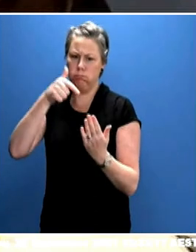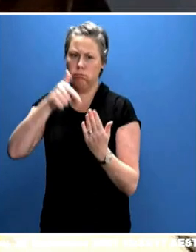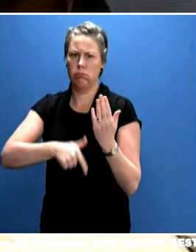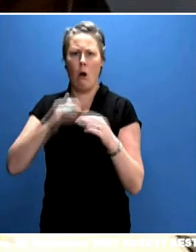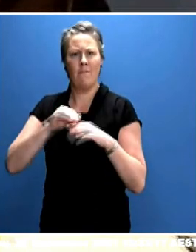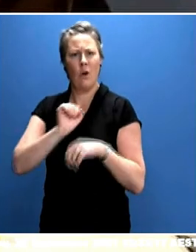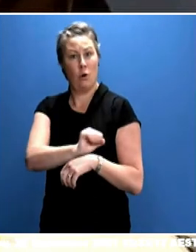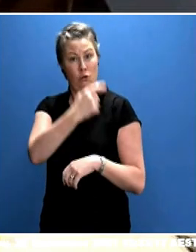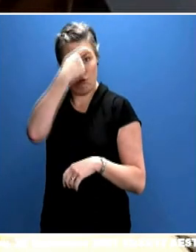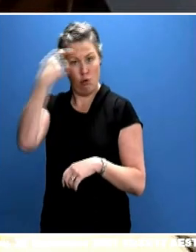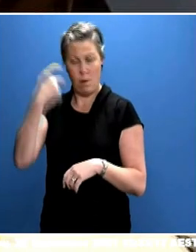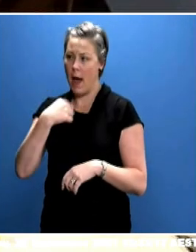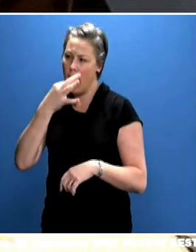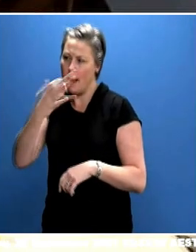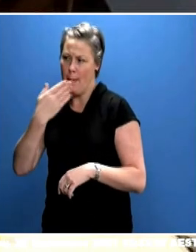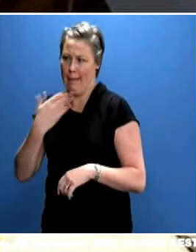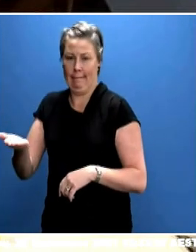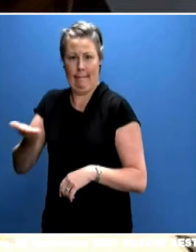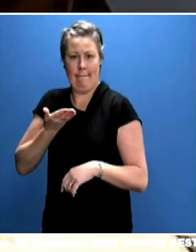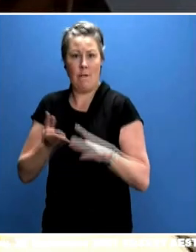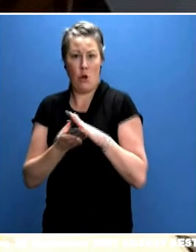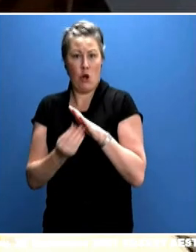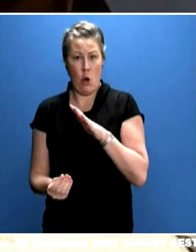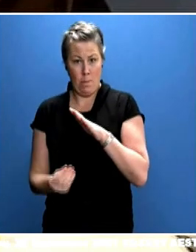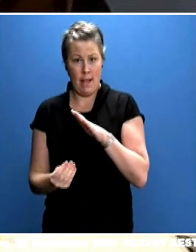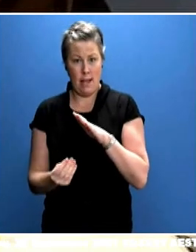I asked to obtain a copy of that report so I could understand her